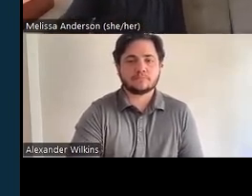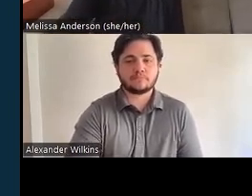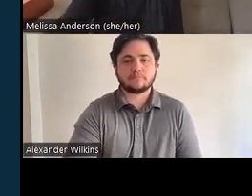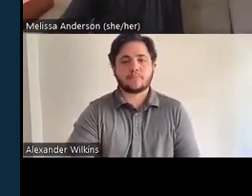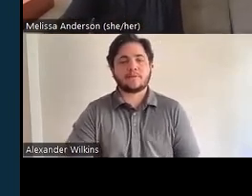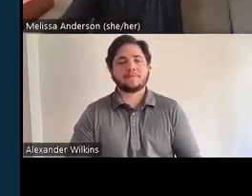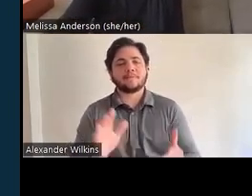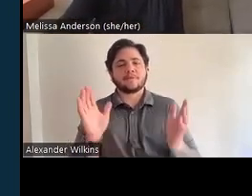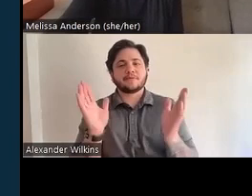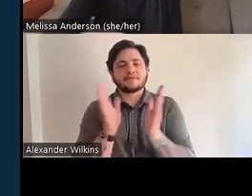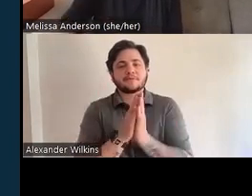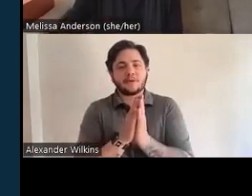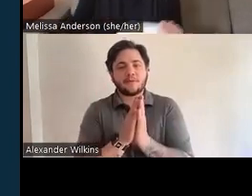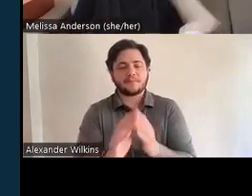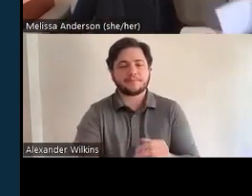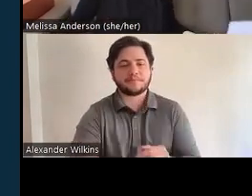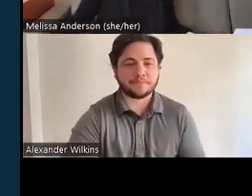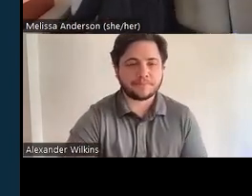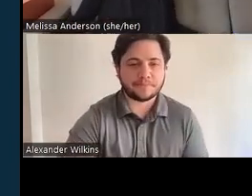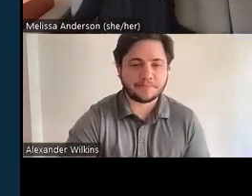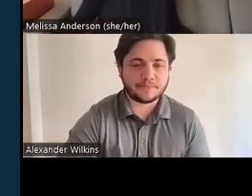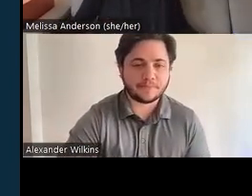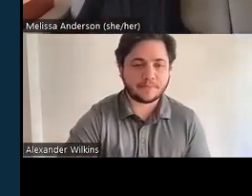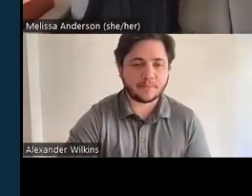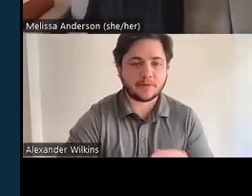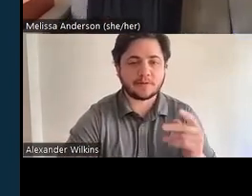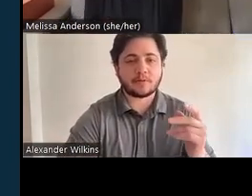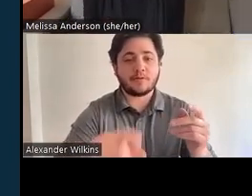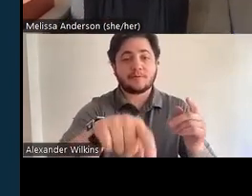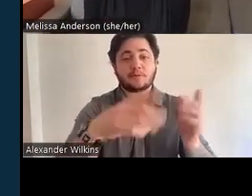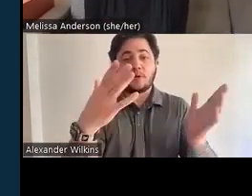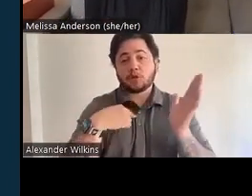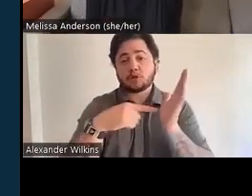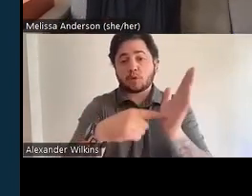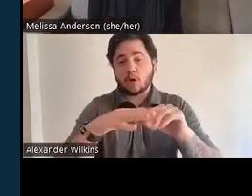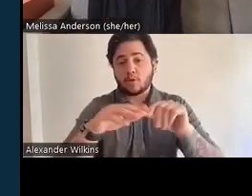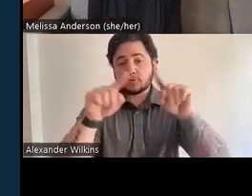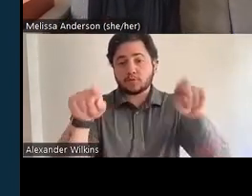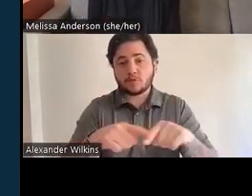language deprivation from having to tell, from needing to tell their story.